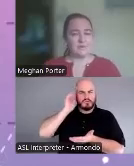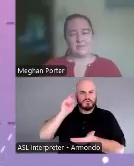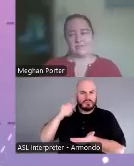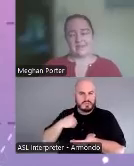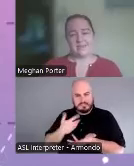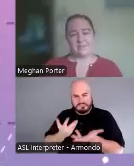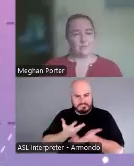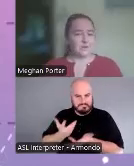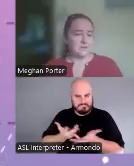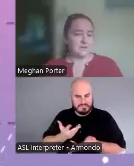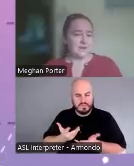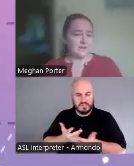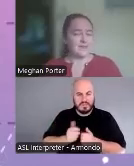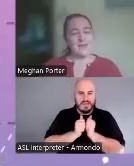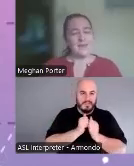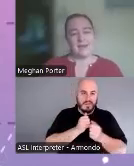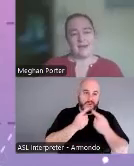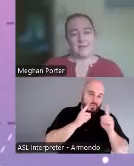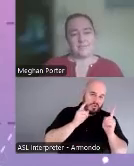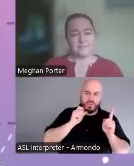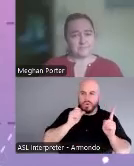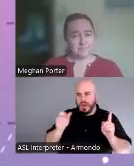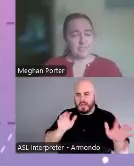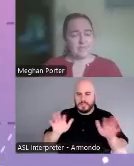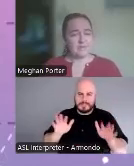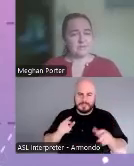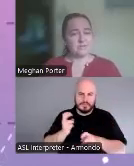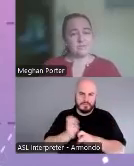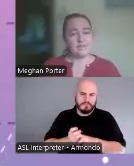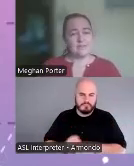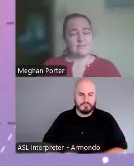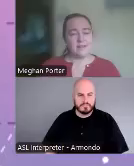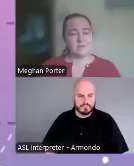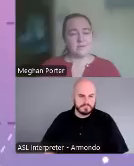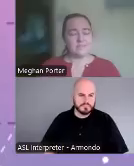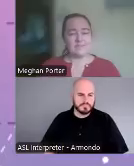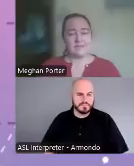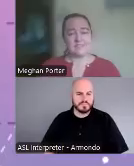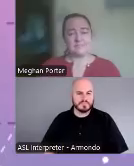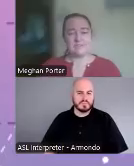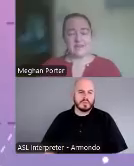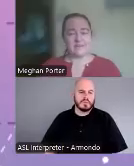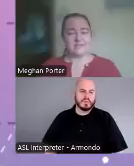whether the campaign worked or not. Social media followers did express gratitude